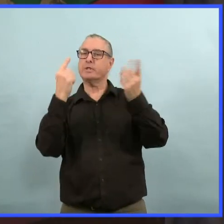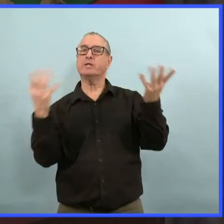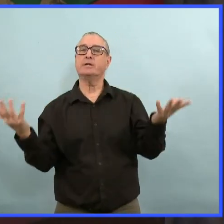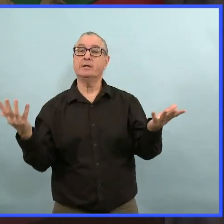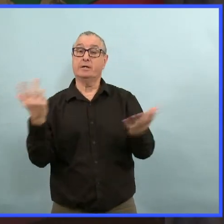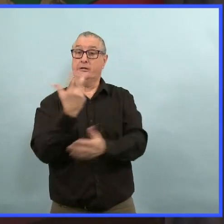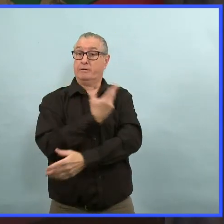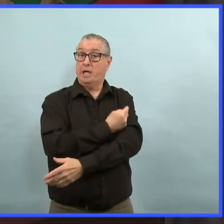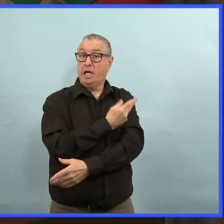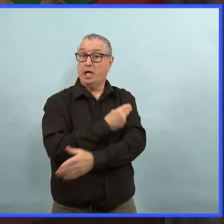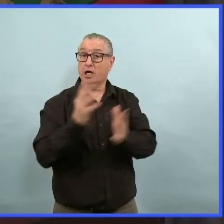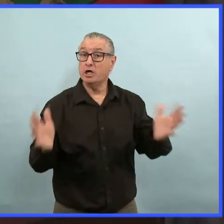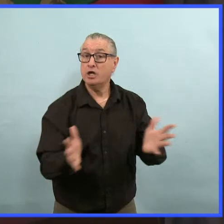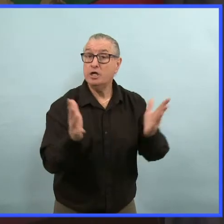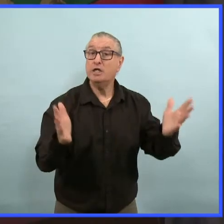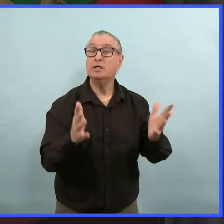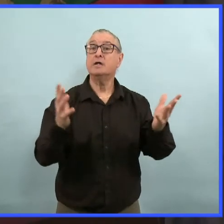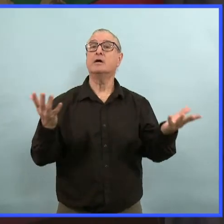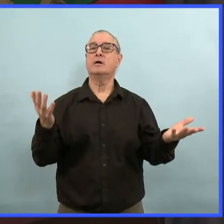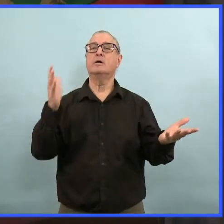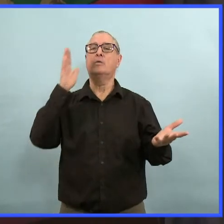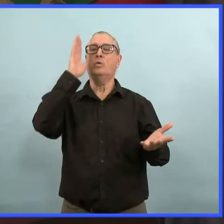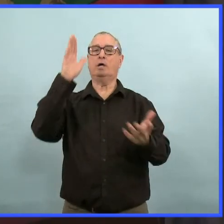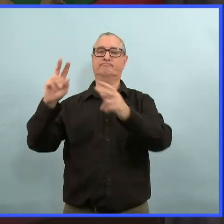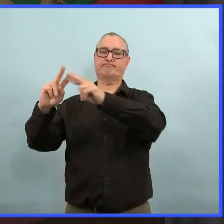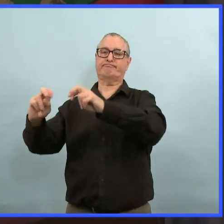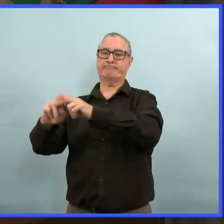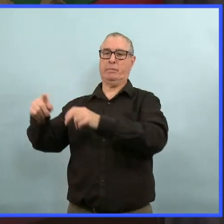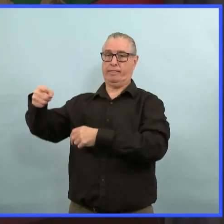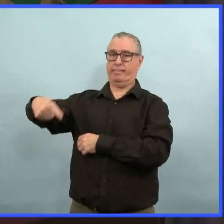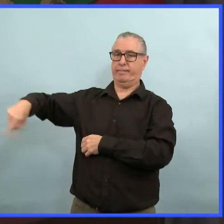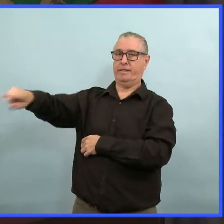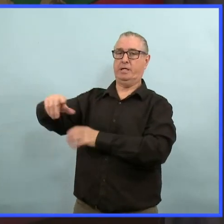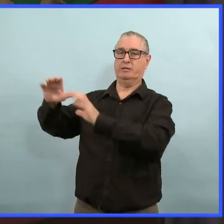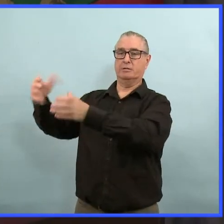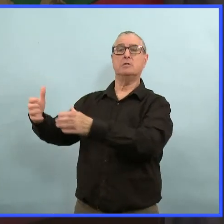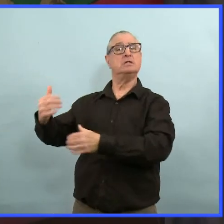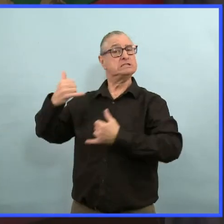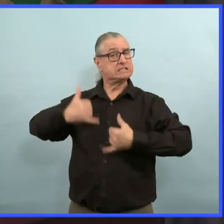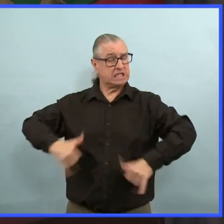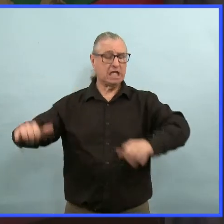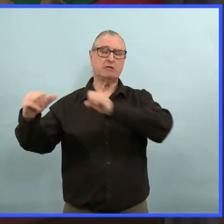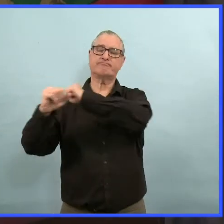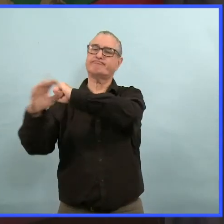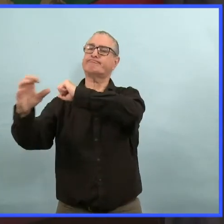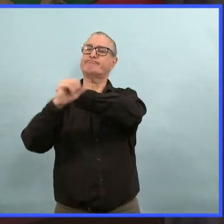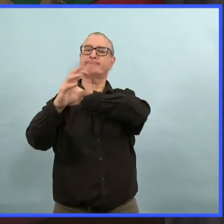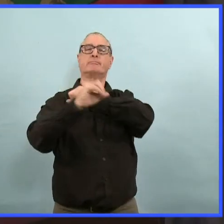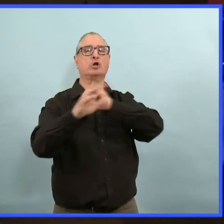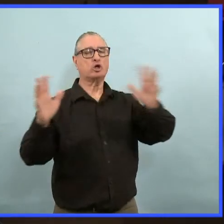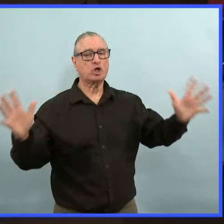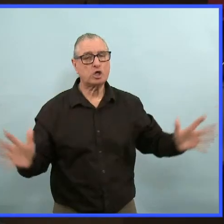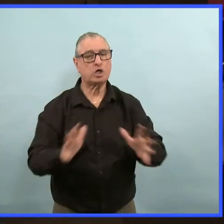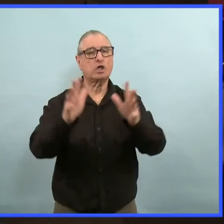through our communications campaign to encourage vaccination going forward and patients